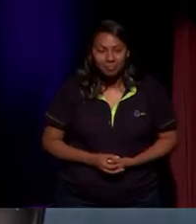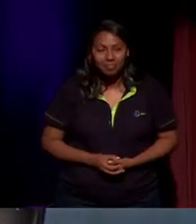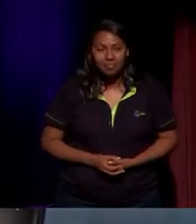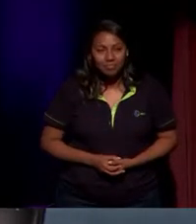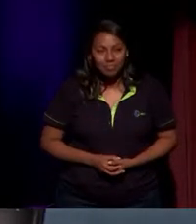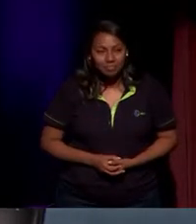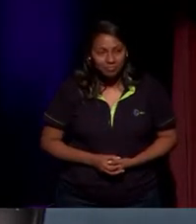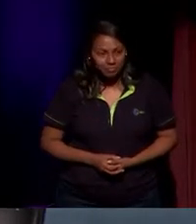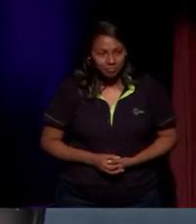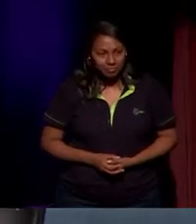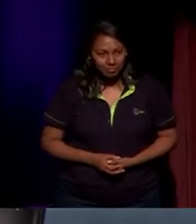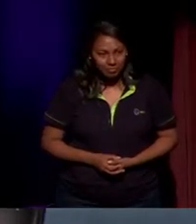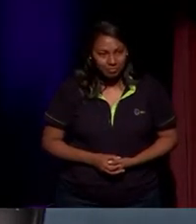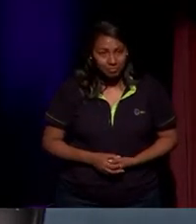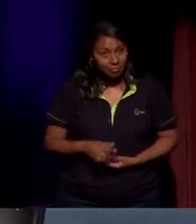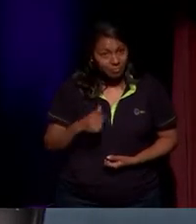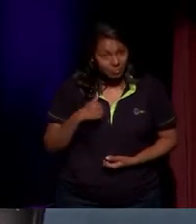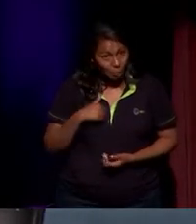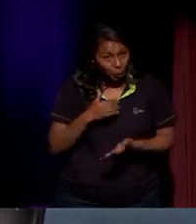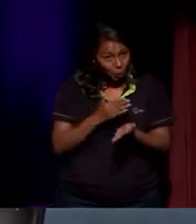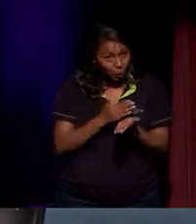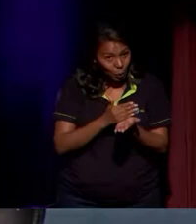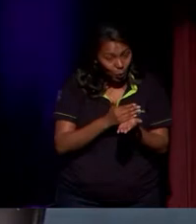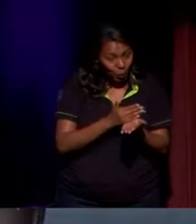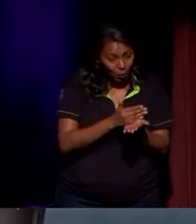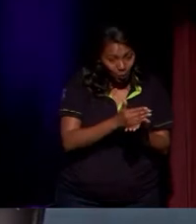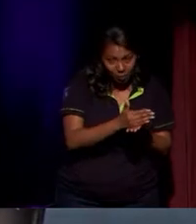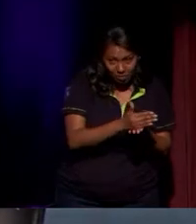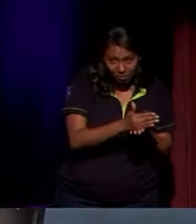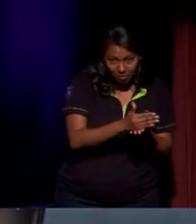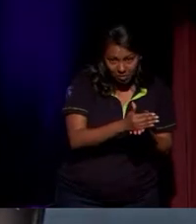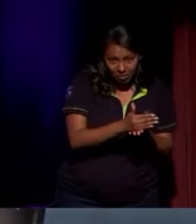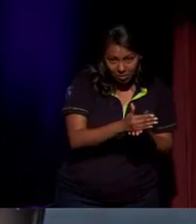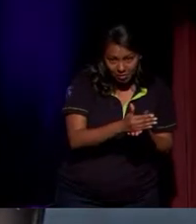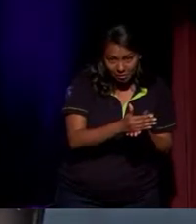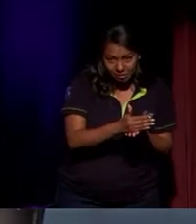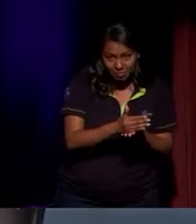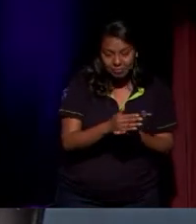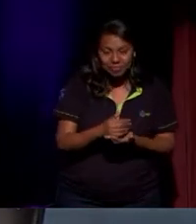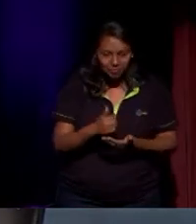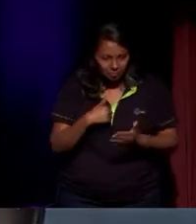I'll start with a passage, I'll read a passage